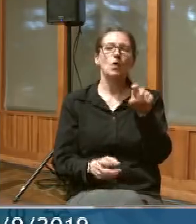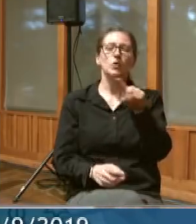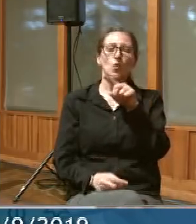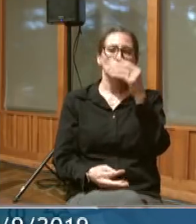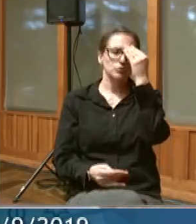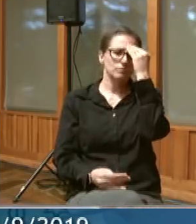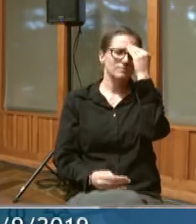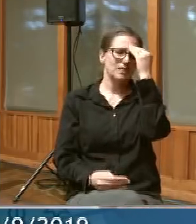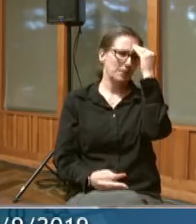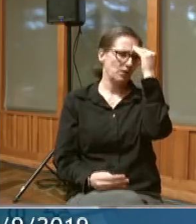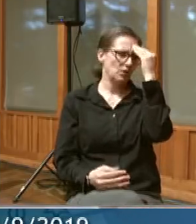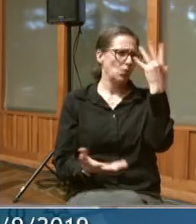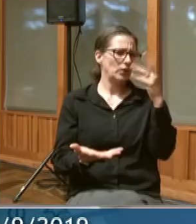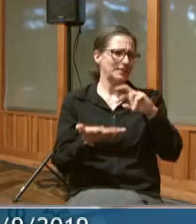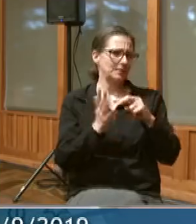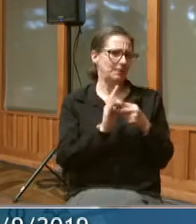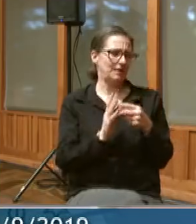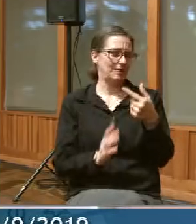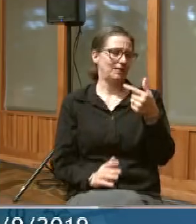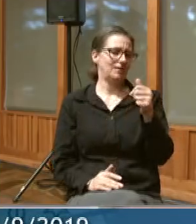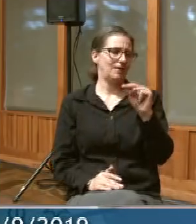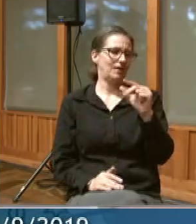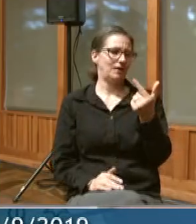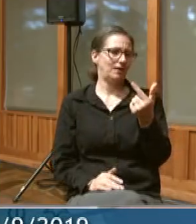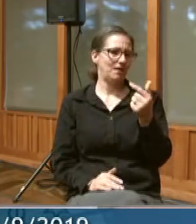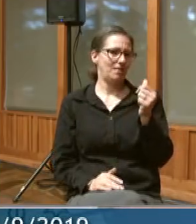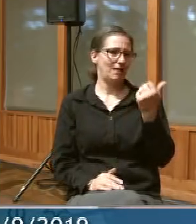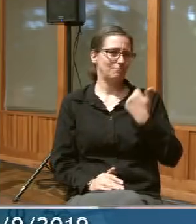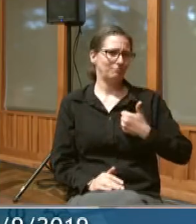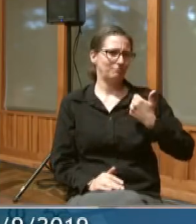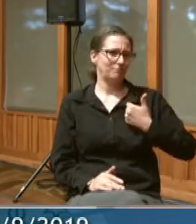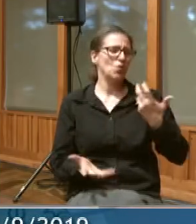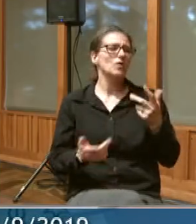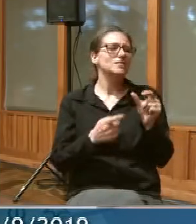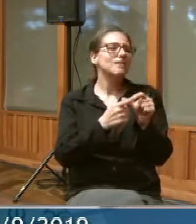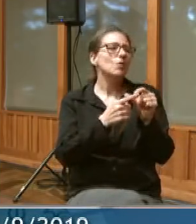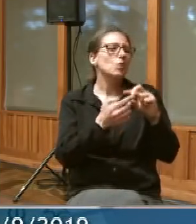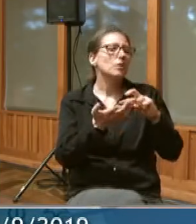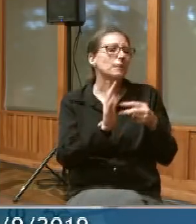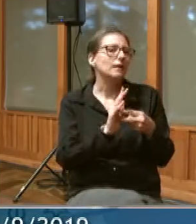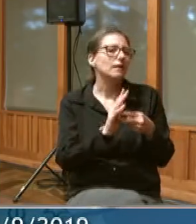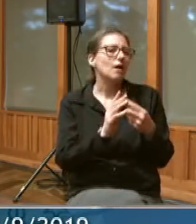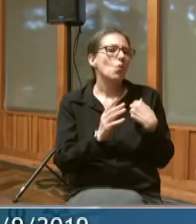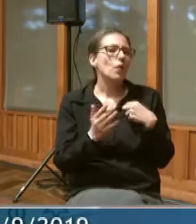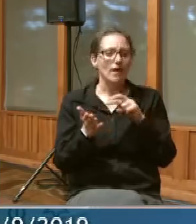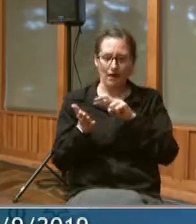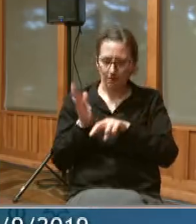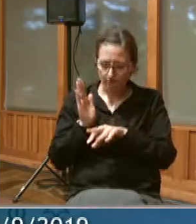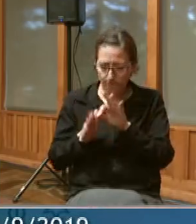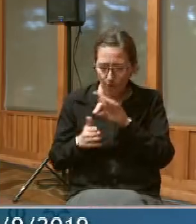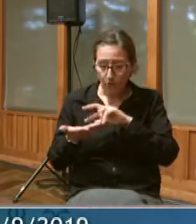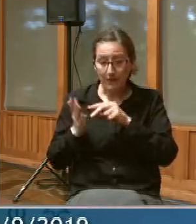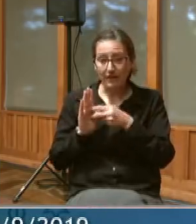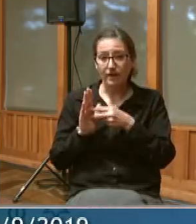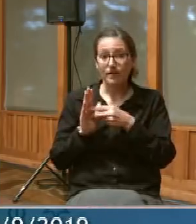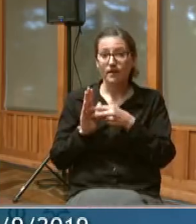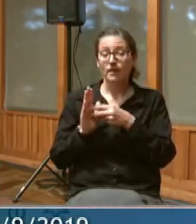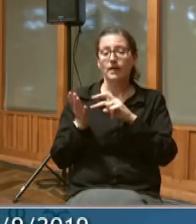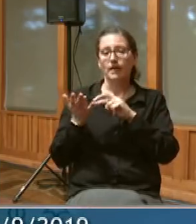NOW WITH THE GANG ENFORCEMENT TEAM, THE GET, I ENCOURAGE YOU TO STEP BACK AND REALLY THINK ABOUT WHAT THAT WORD MEANS.